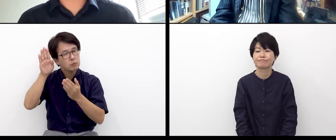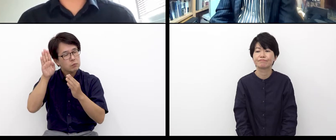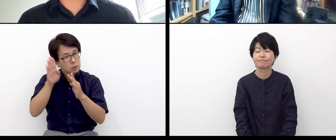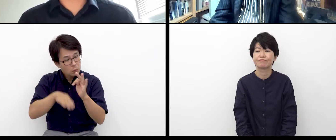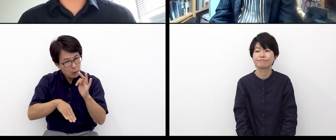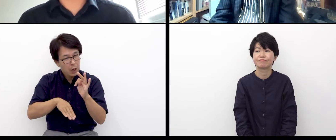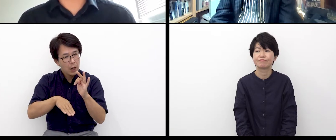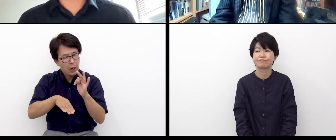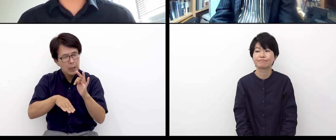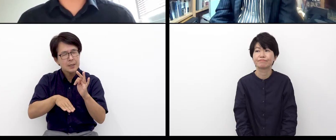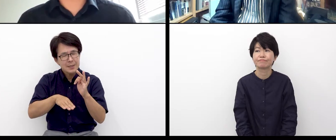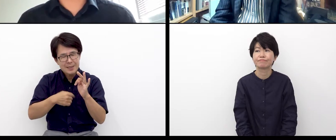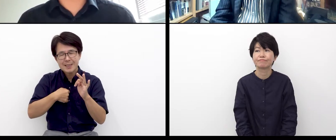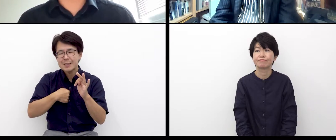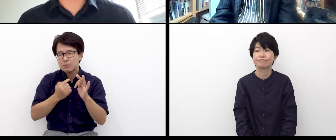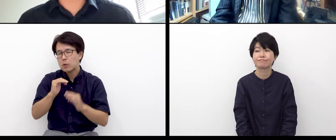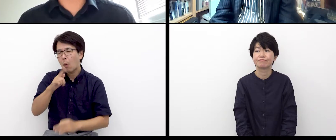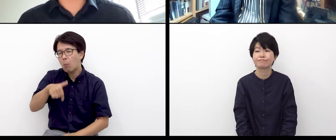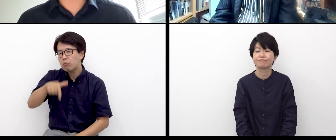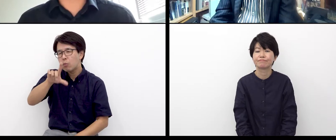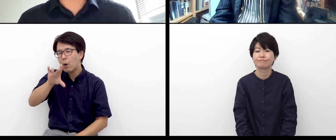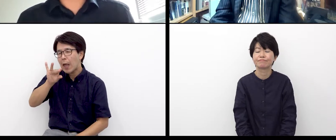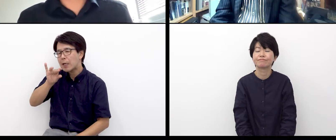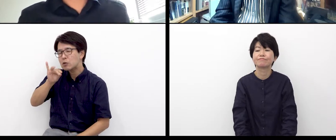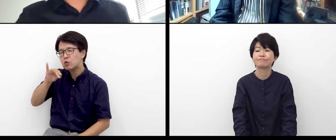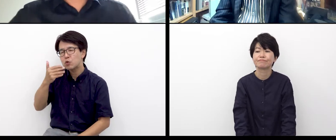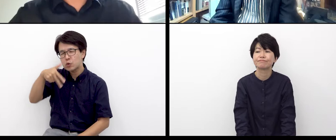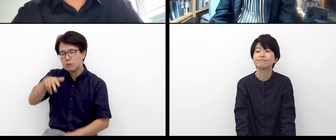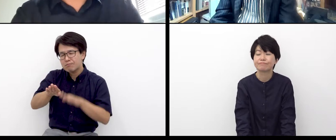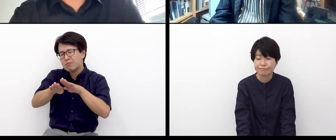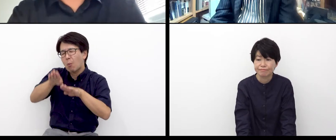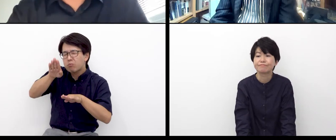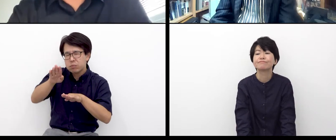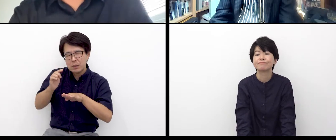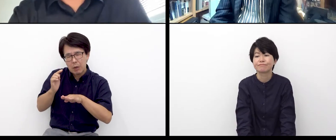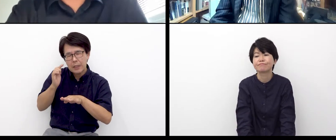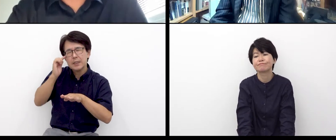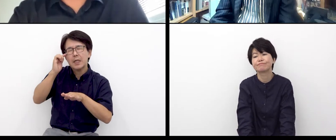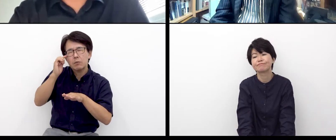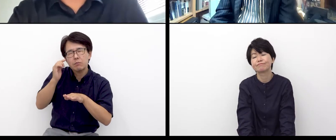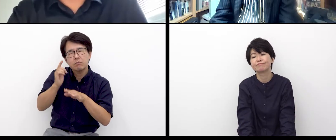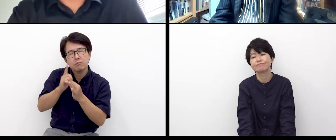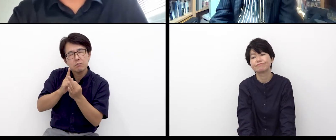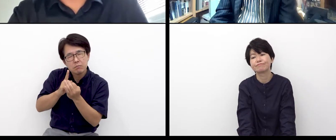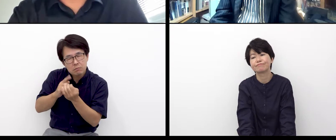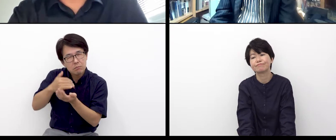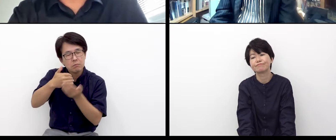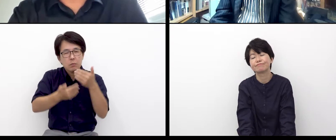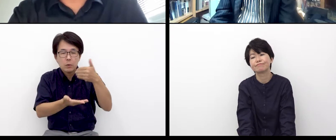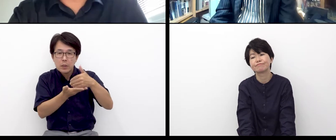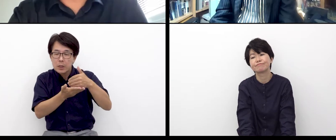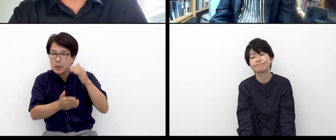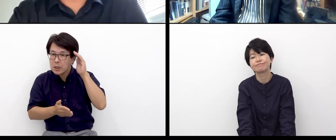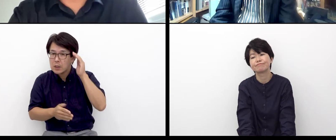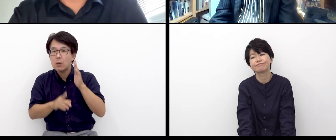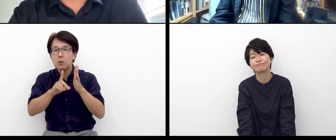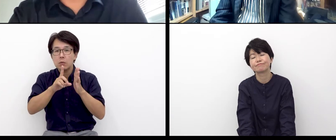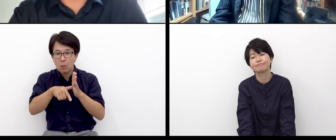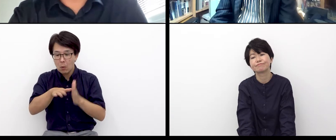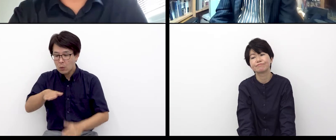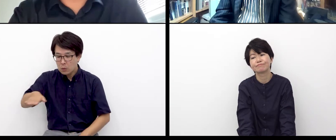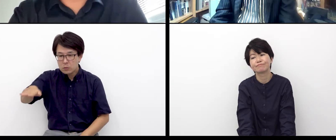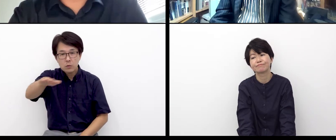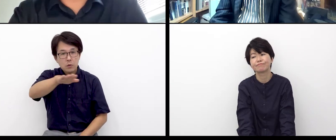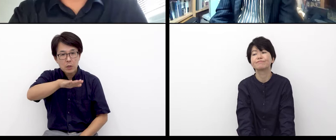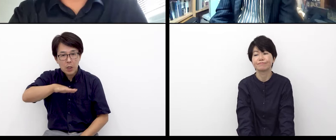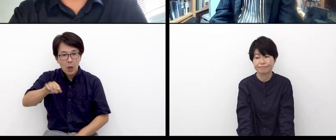and the feeling of inferiority, I don’t feel that they are very not special.